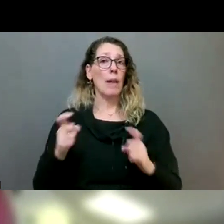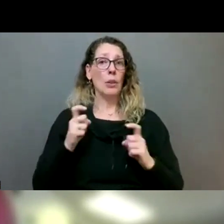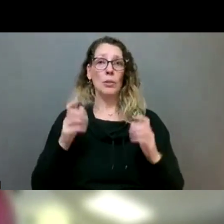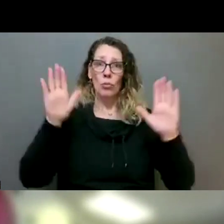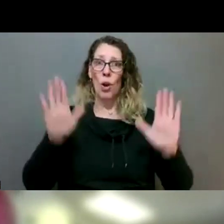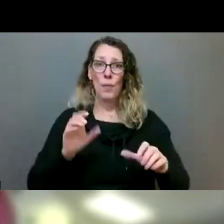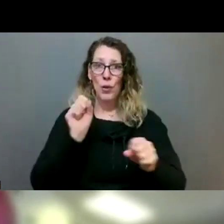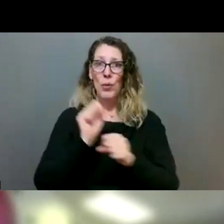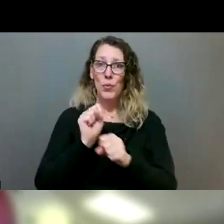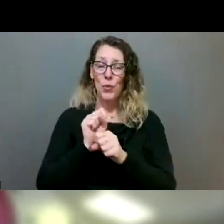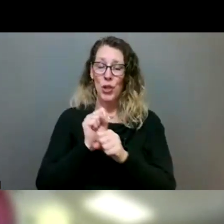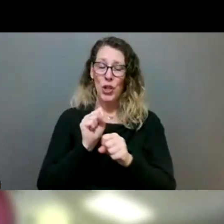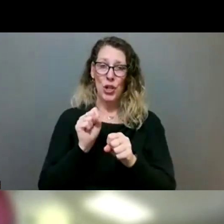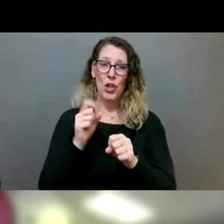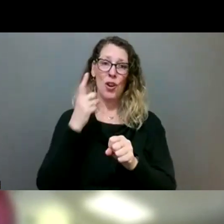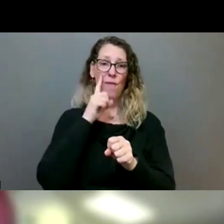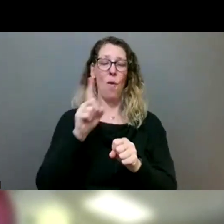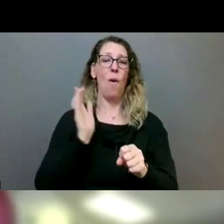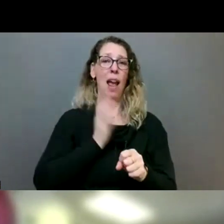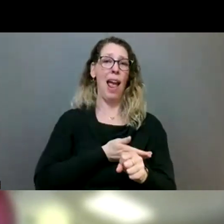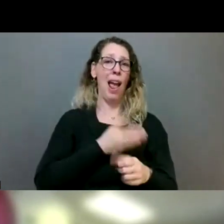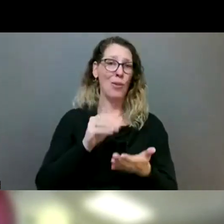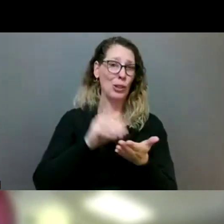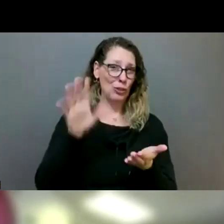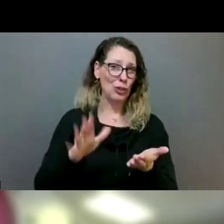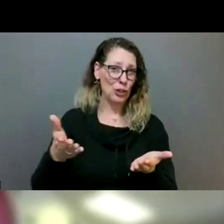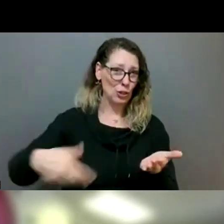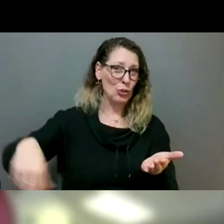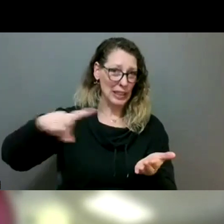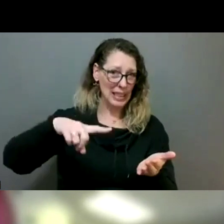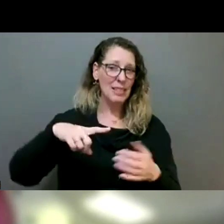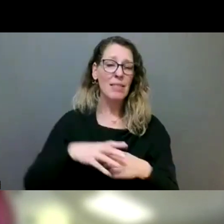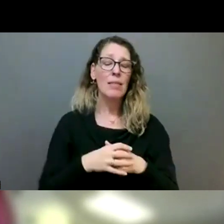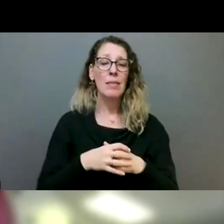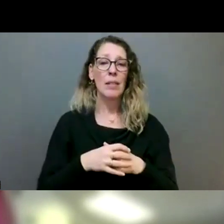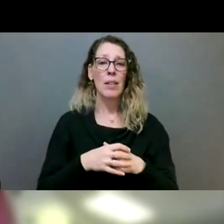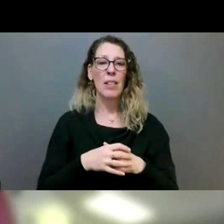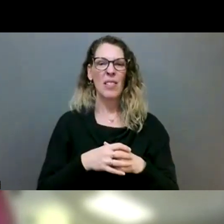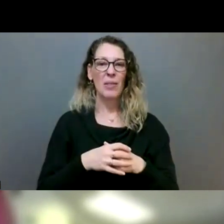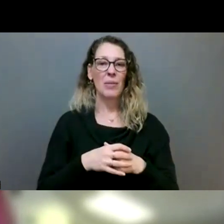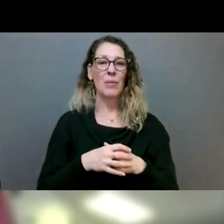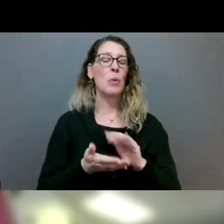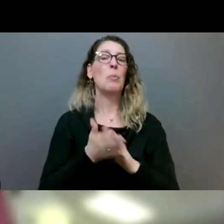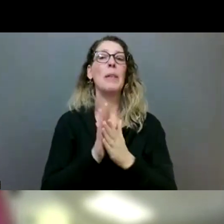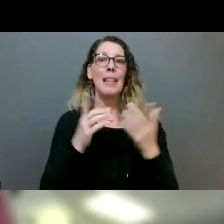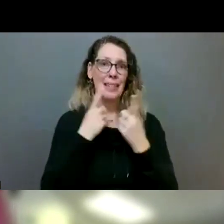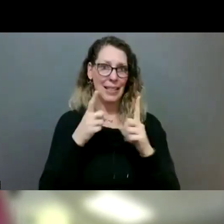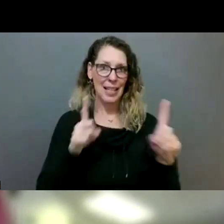base line for our students to be successful all the way through. And obviously the work